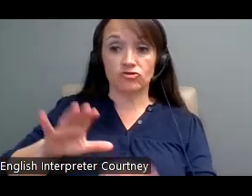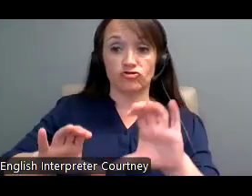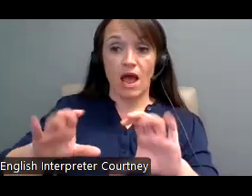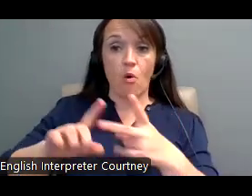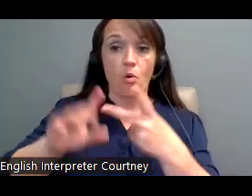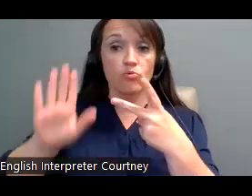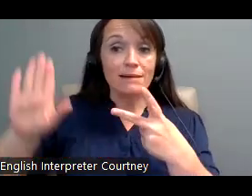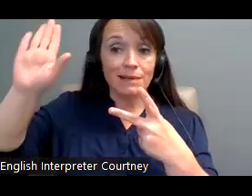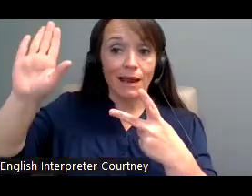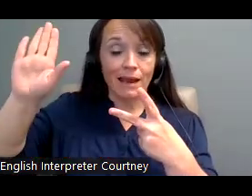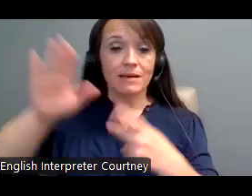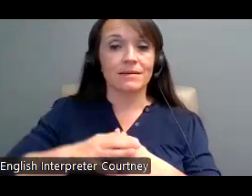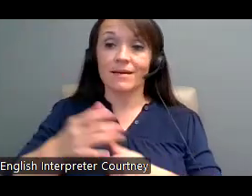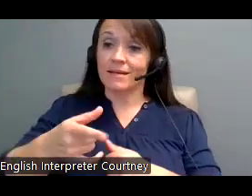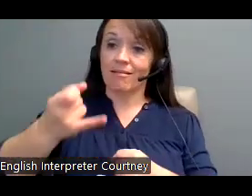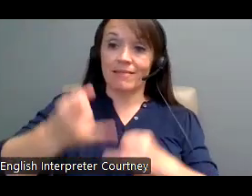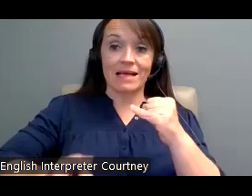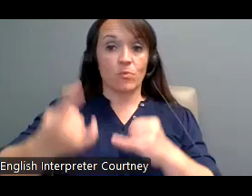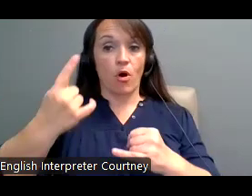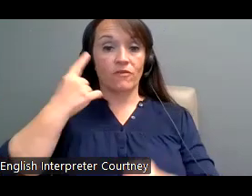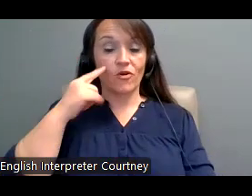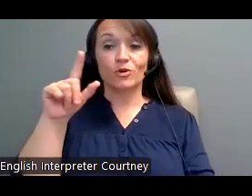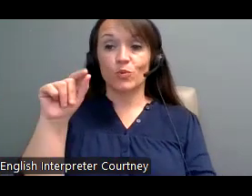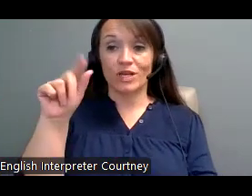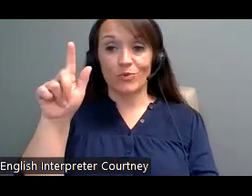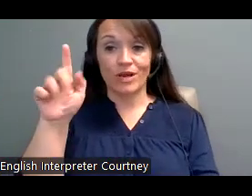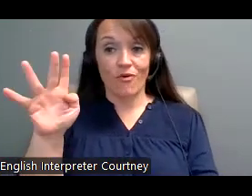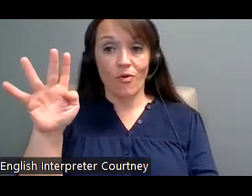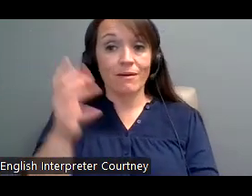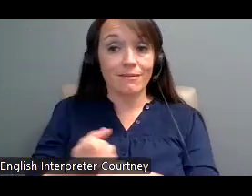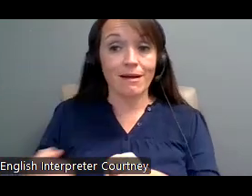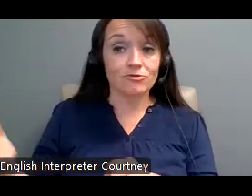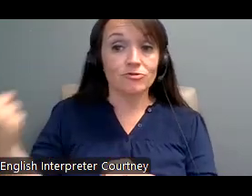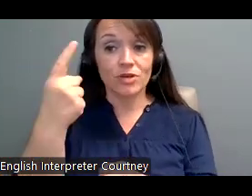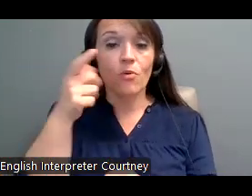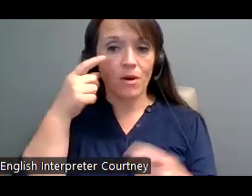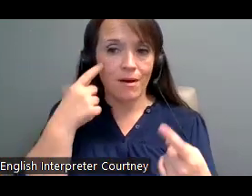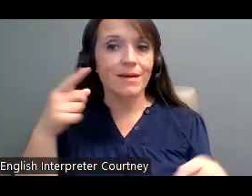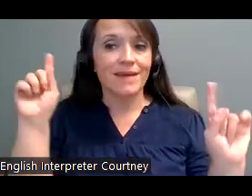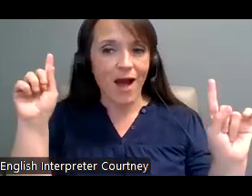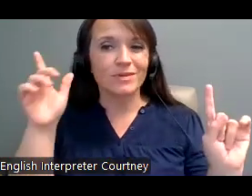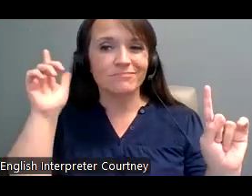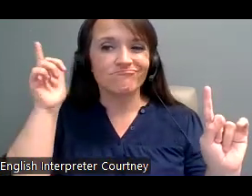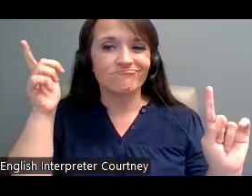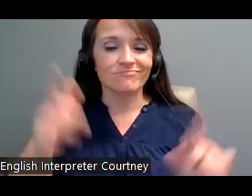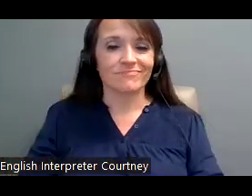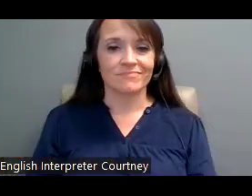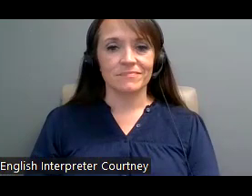towards the end of the year and we will announce what sessions we will be having in 2025. That is